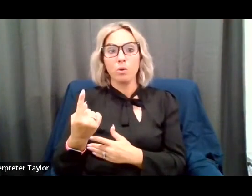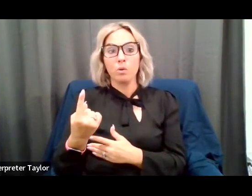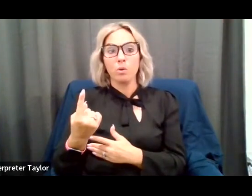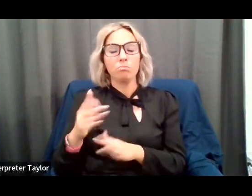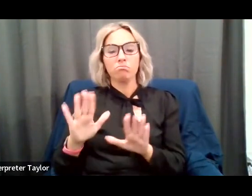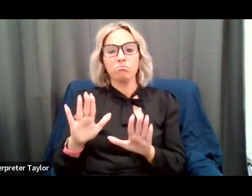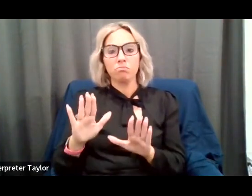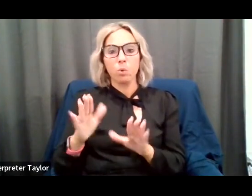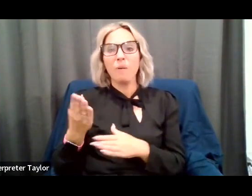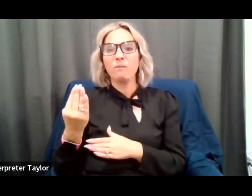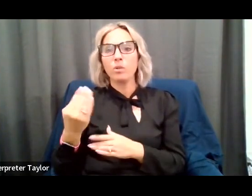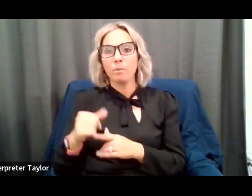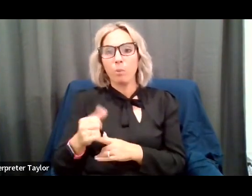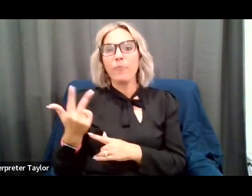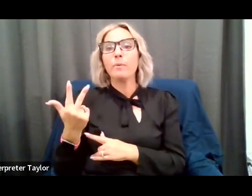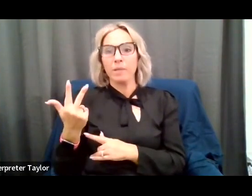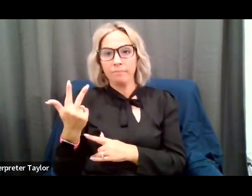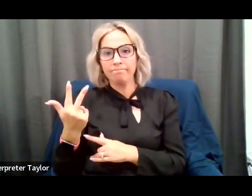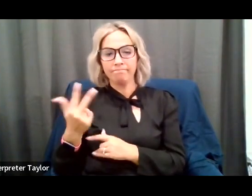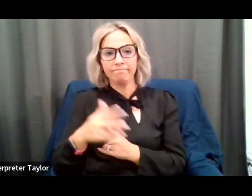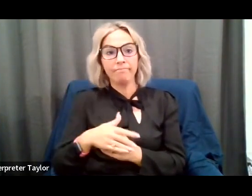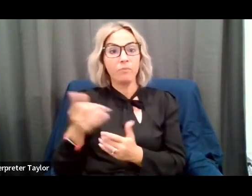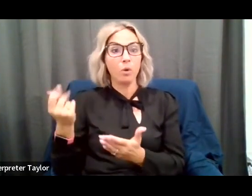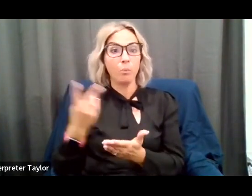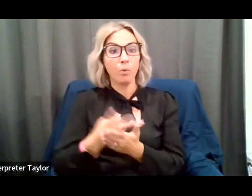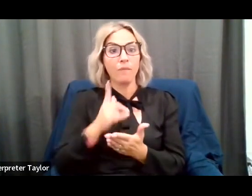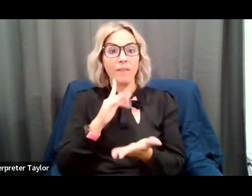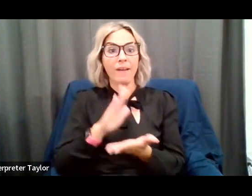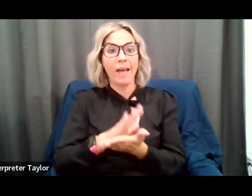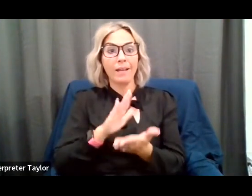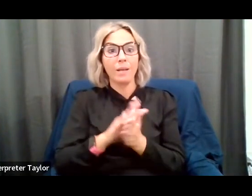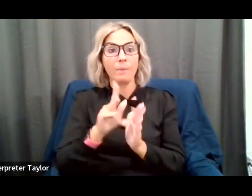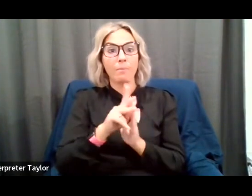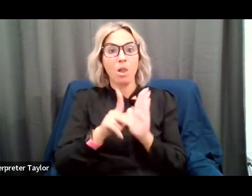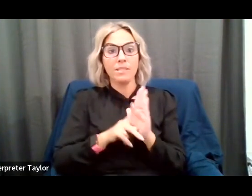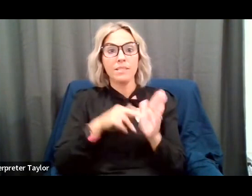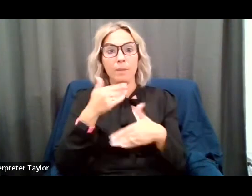we've got #14.3, Approval of Academic Policies and Procedures,